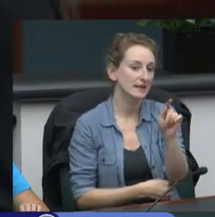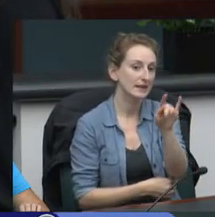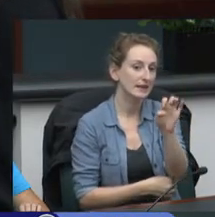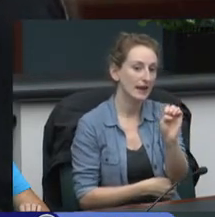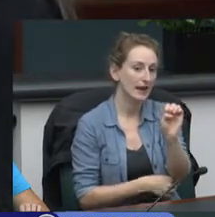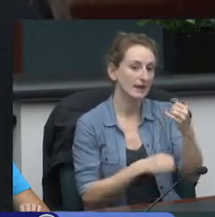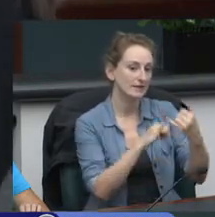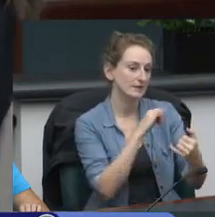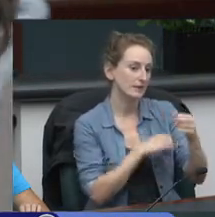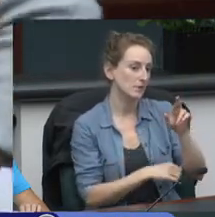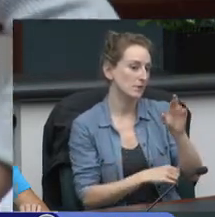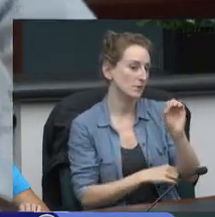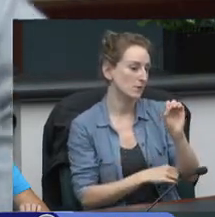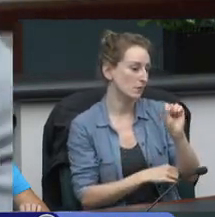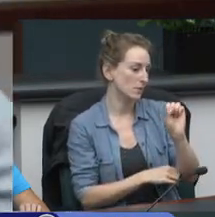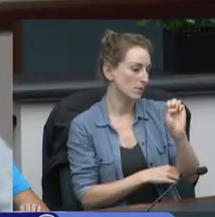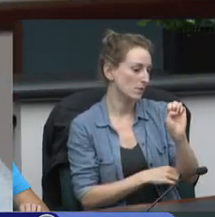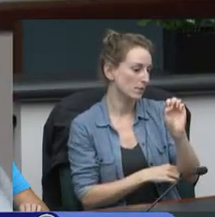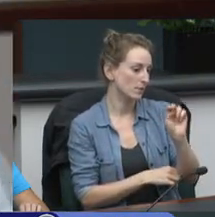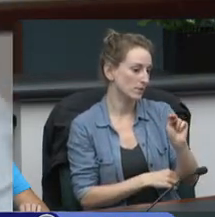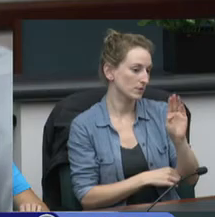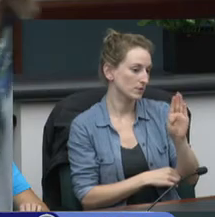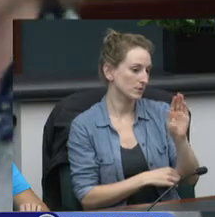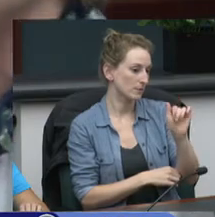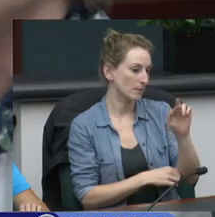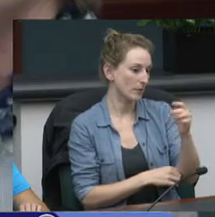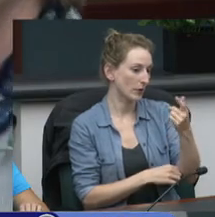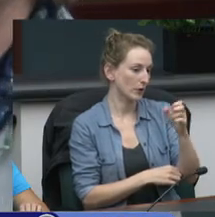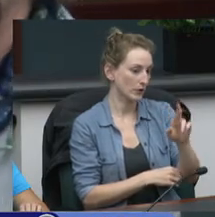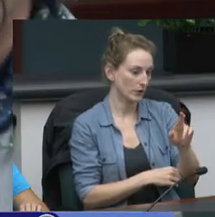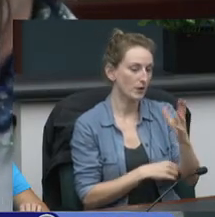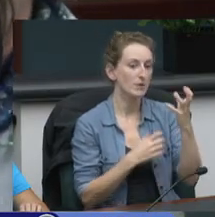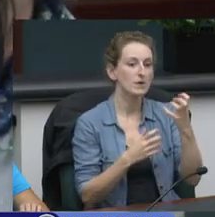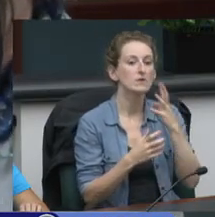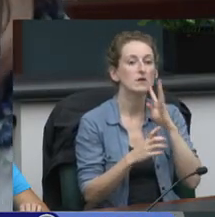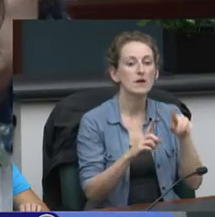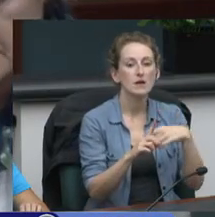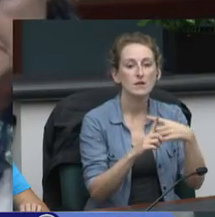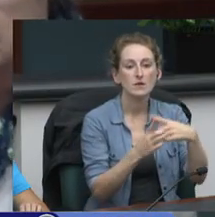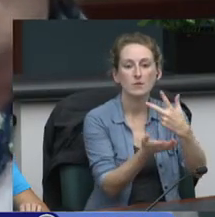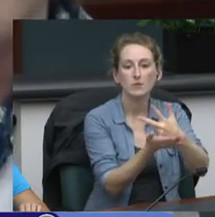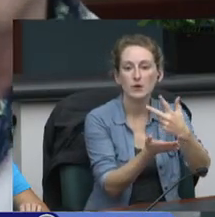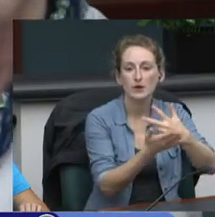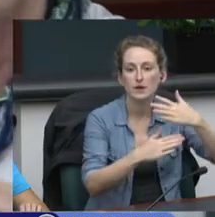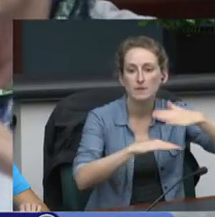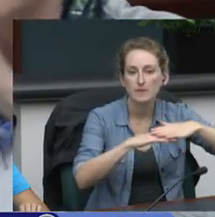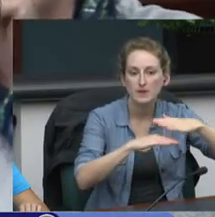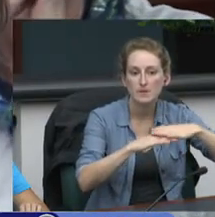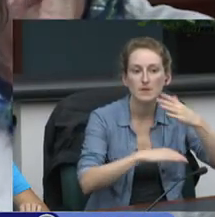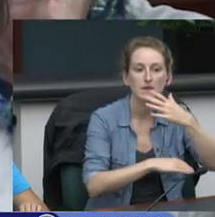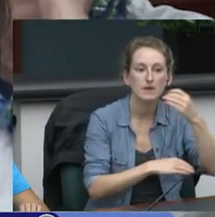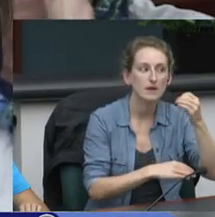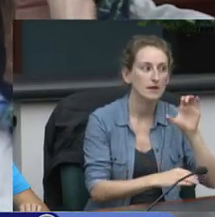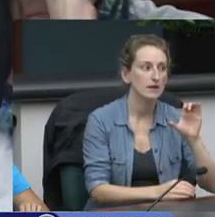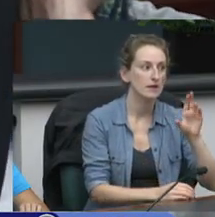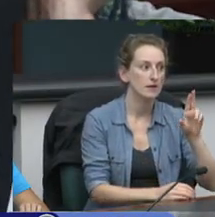bit about our parking minimums and curb cuts today from Chapter four so